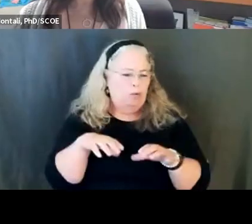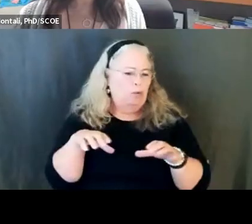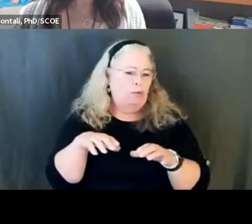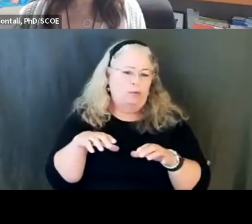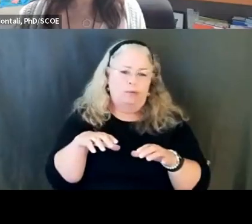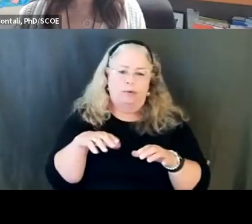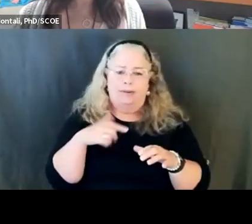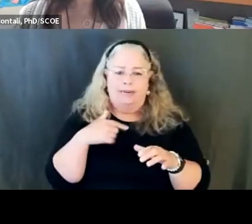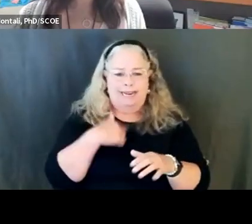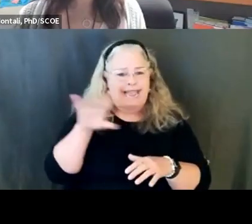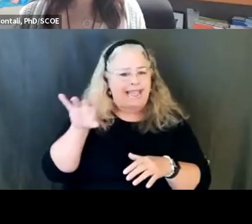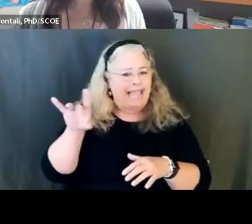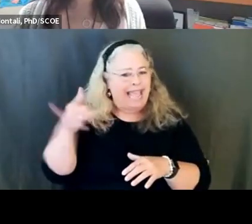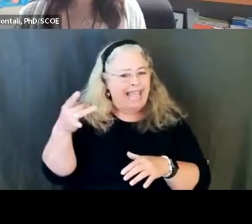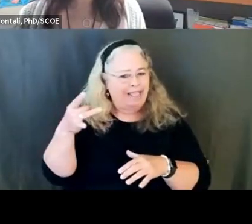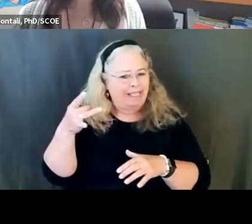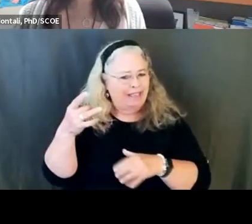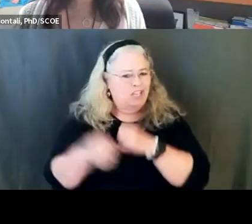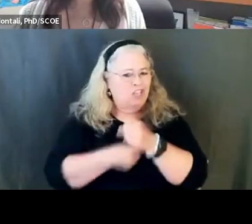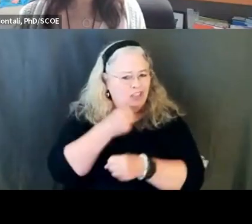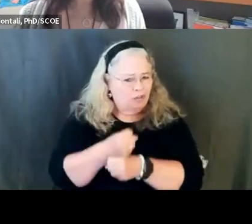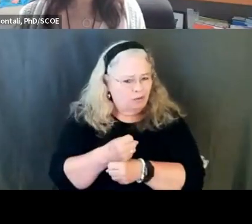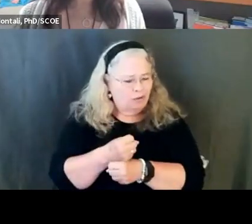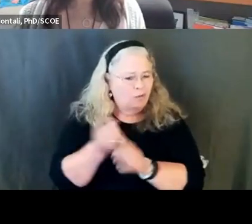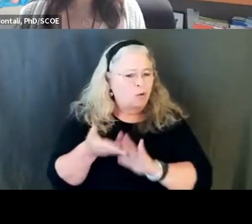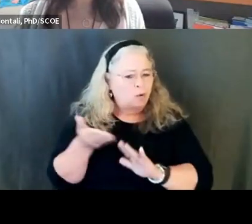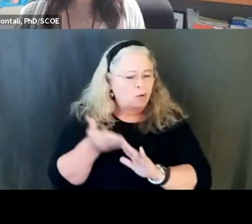I'm in my eighth year running this. And one of the first things that we kind of need knew